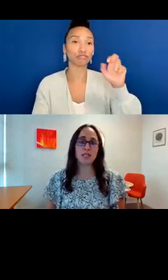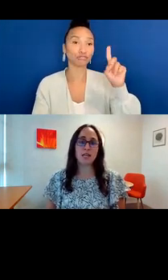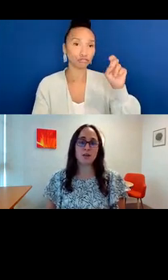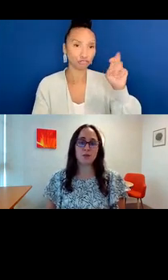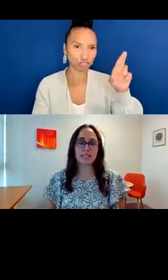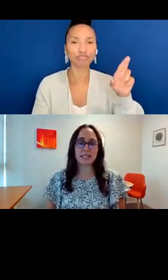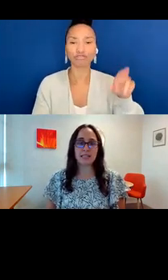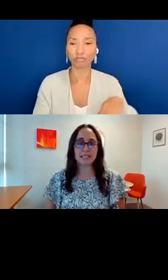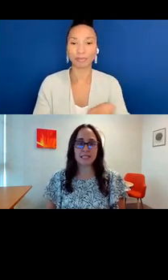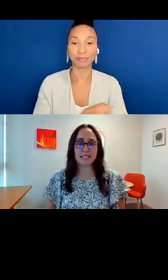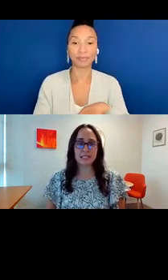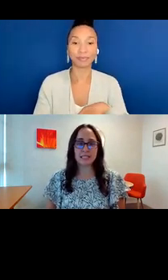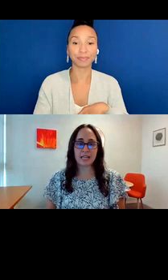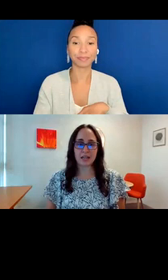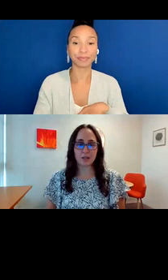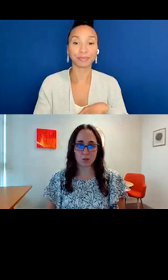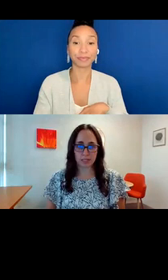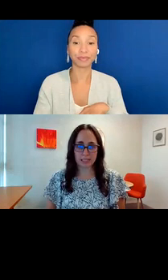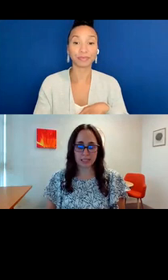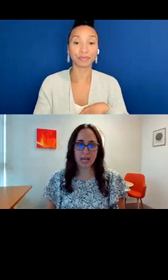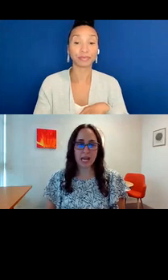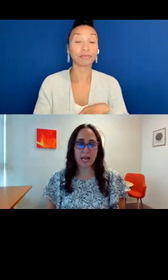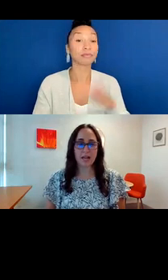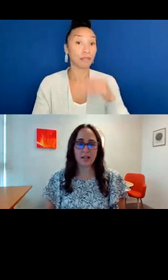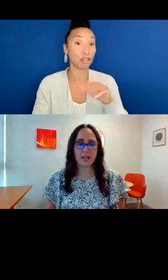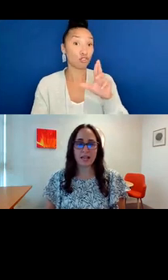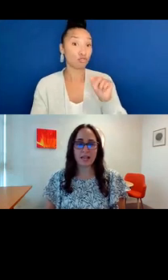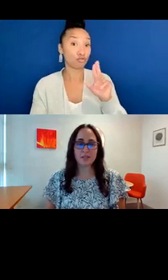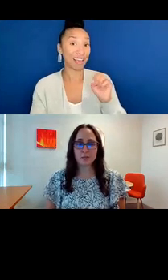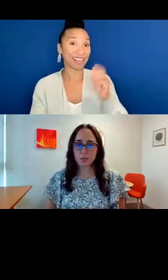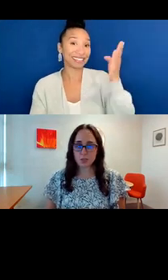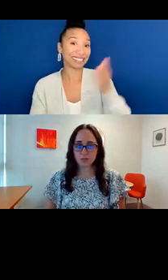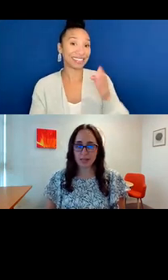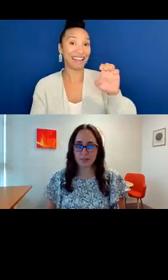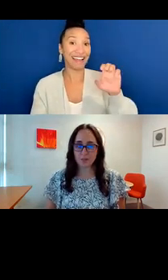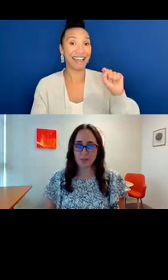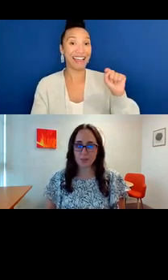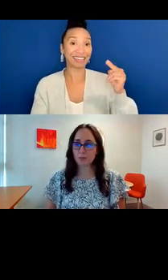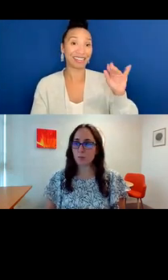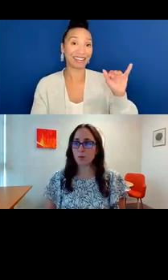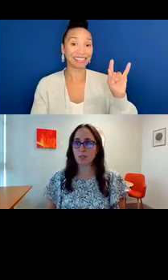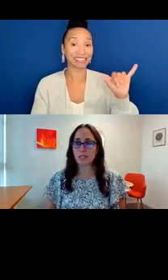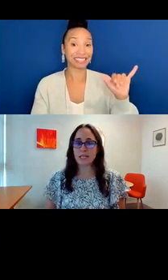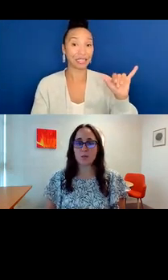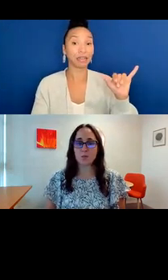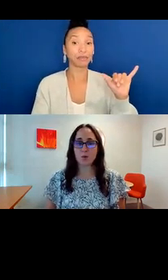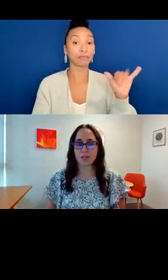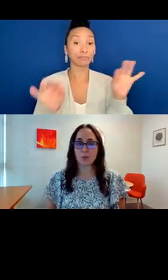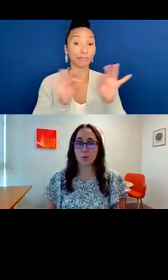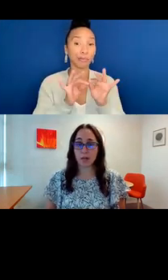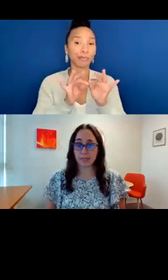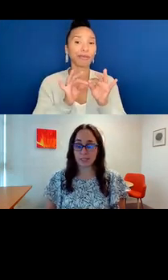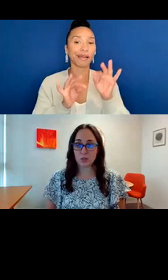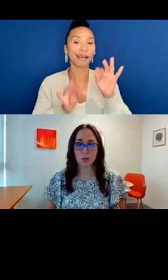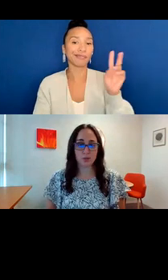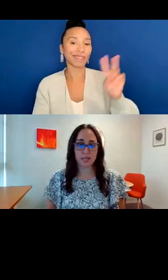For the race/ethnicity category, a victim or survivor may be reported in more than one.